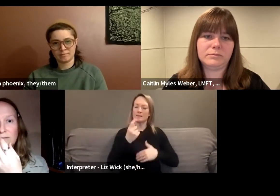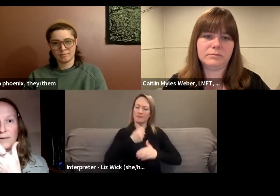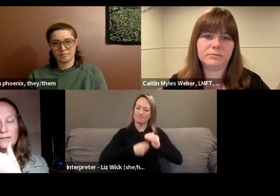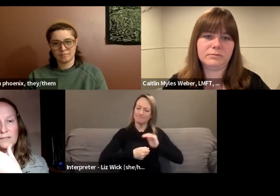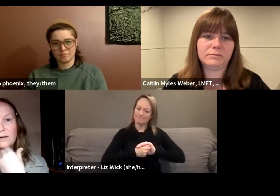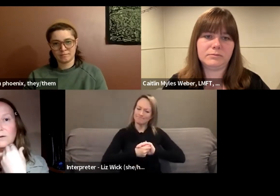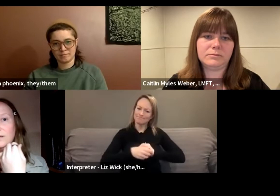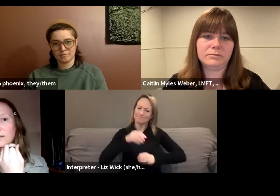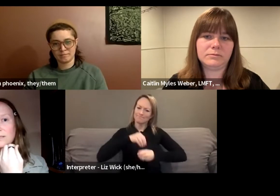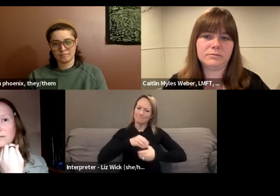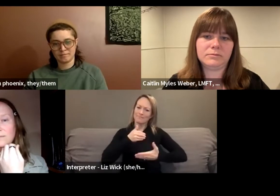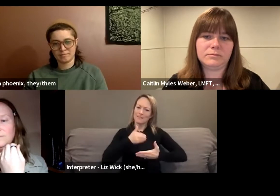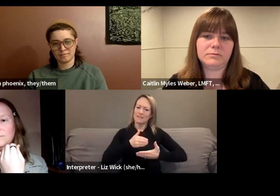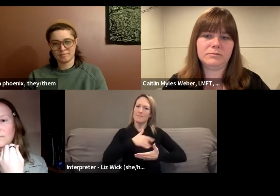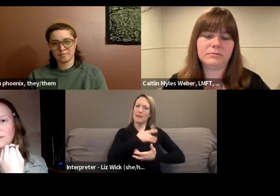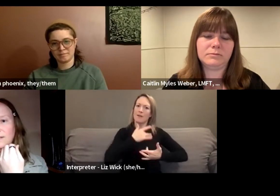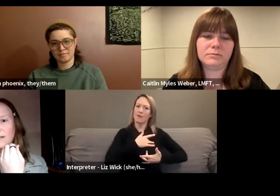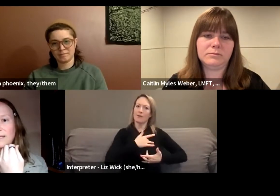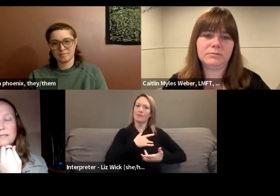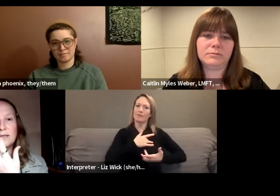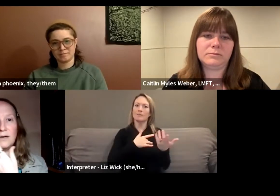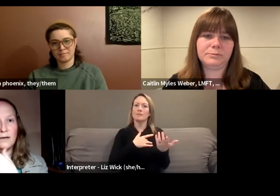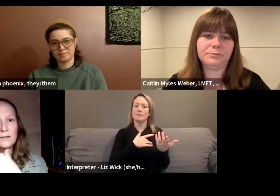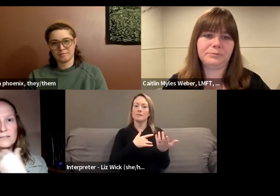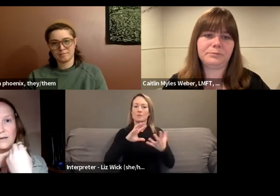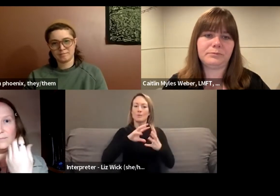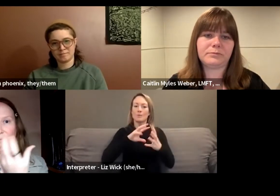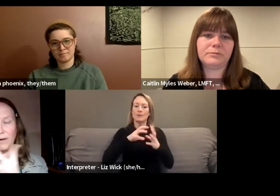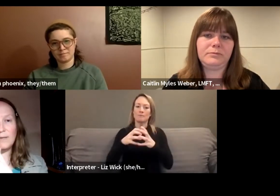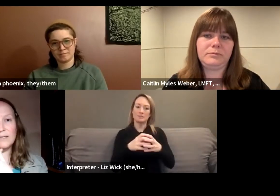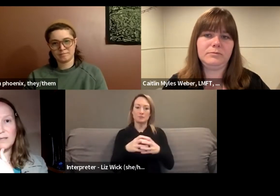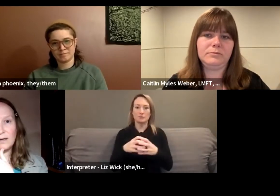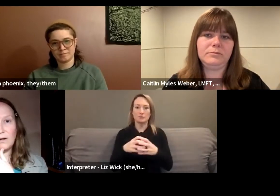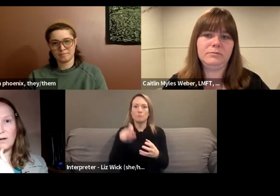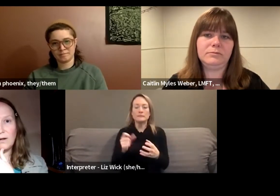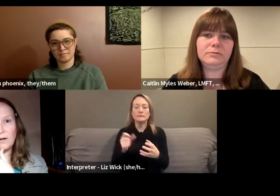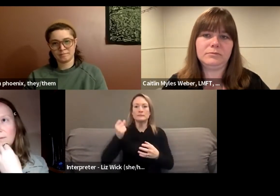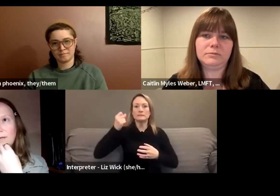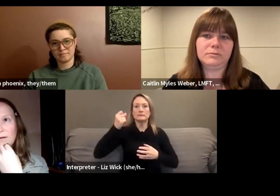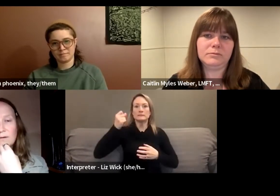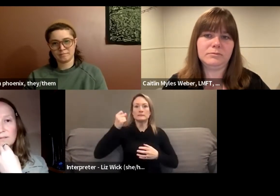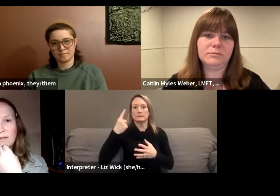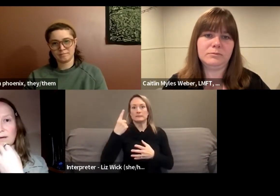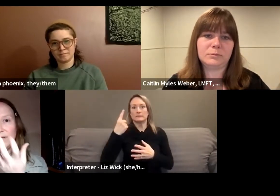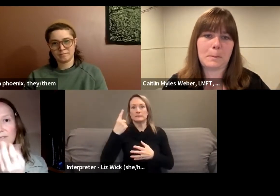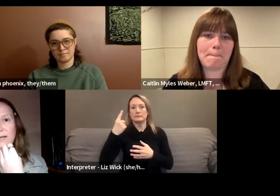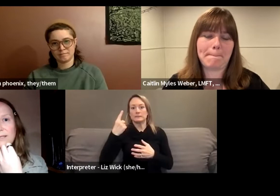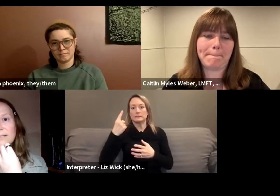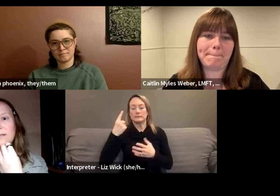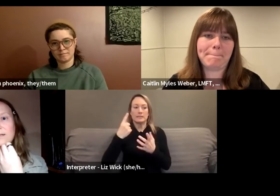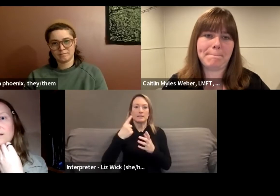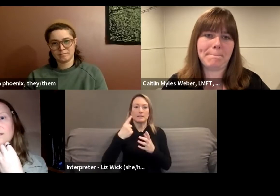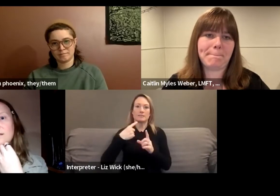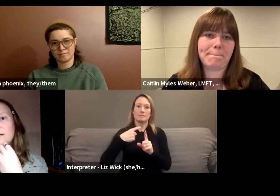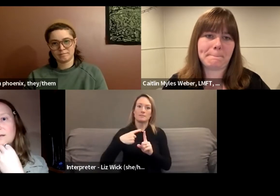just because not only is it necessary to understand me by mixing it all together, but you know, it's a lot of it is not seen there.